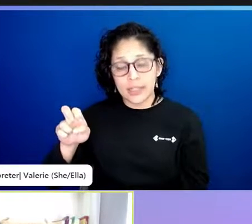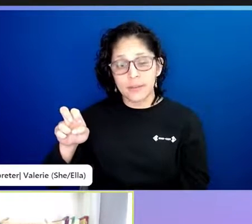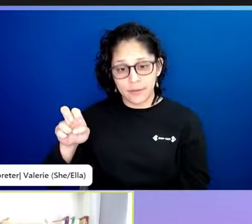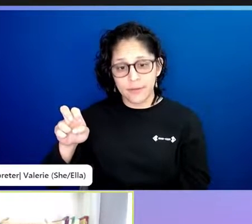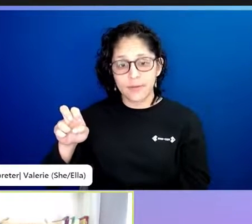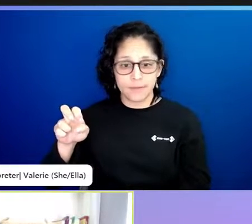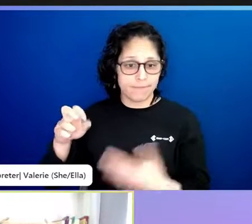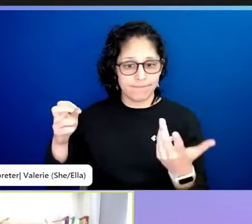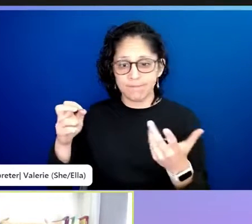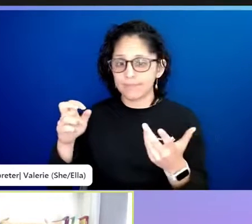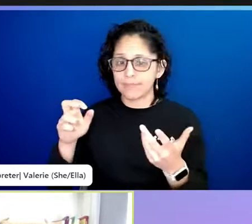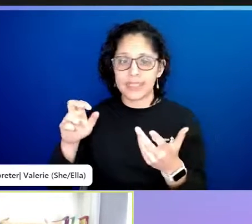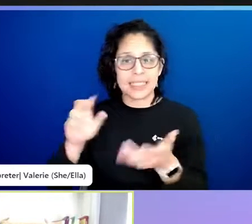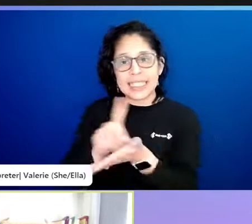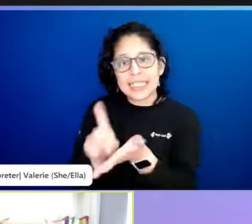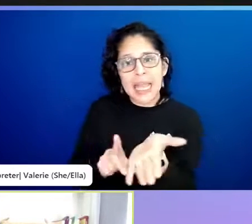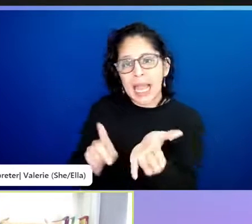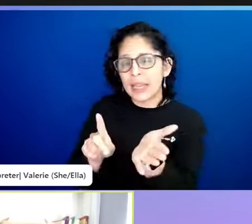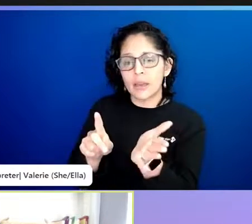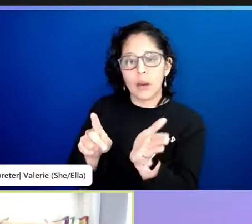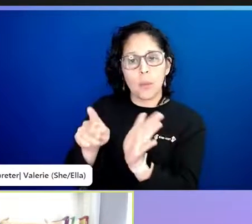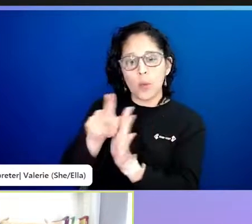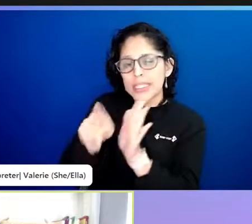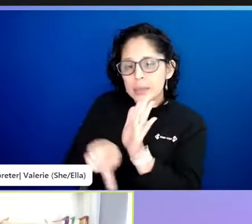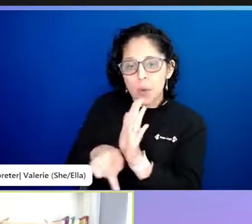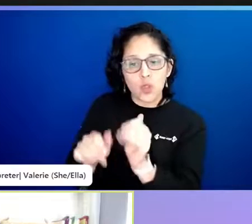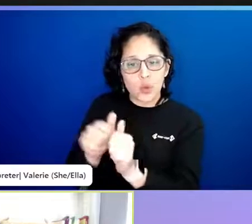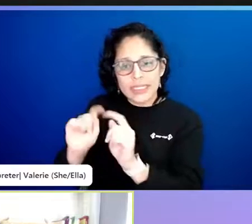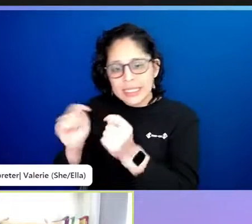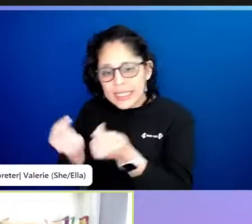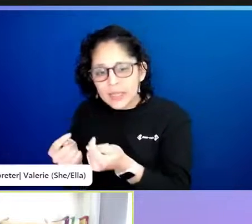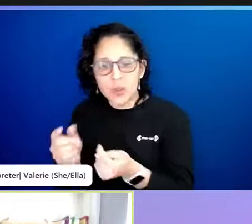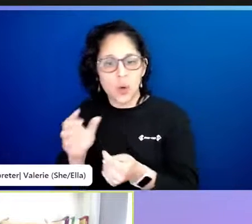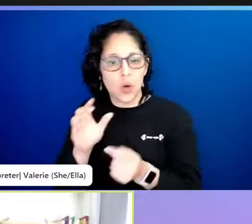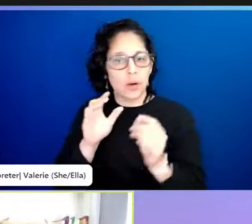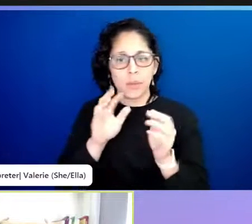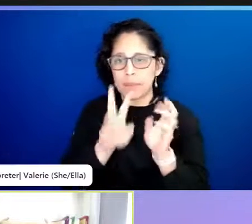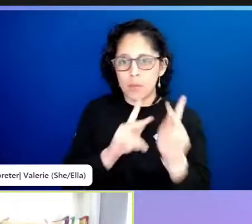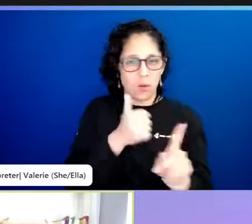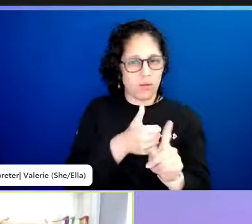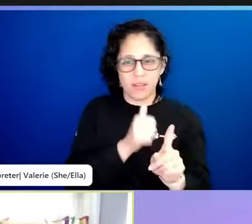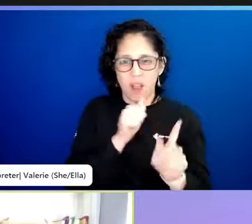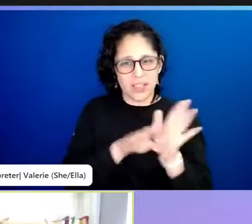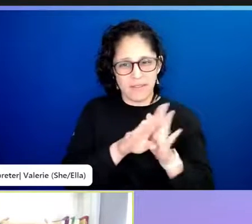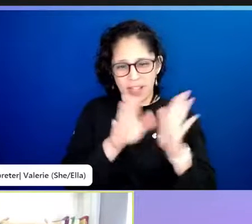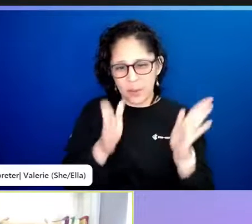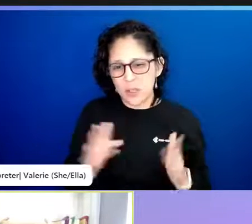non-designers and Developers for example project managers or administrators this person knows